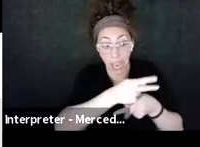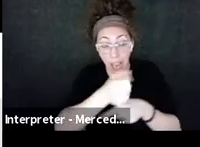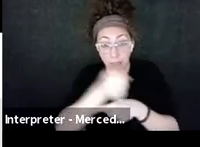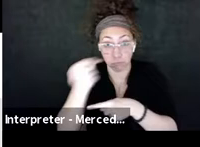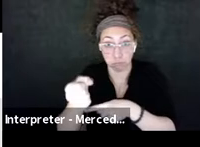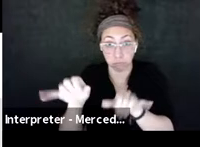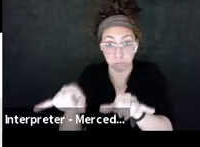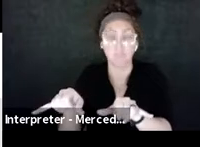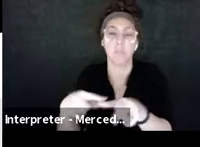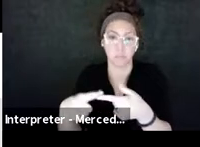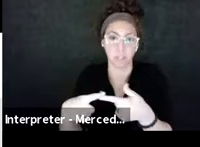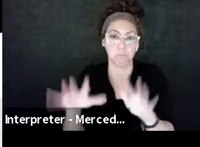Next, Okay.